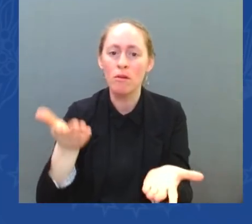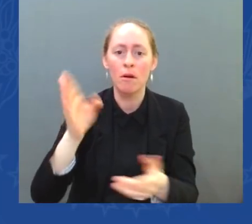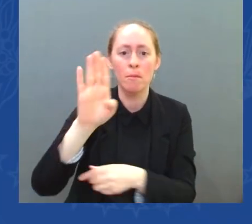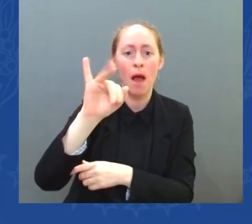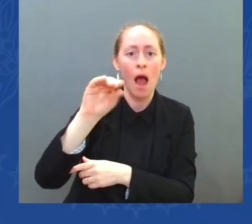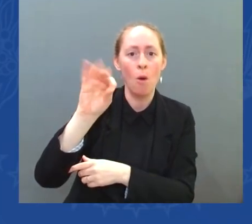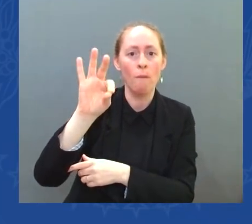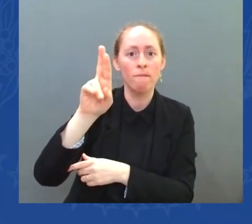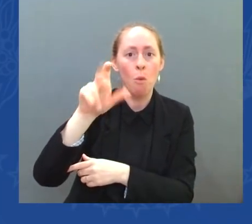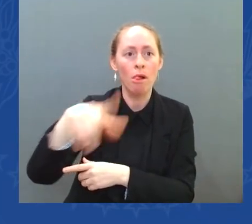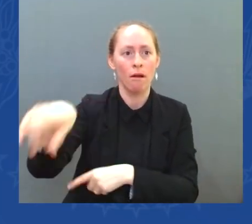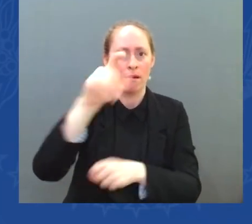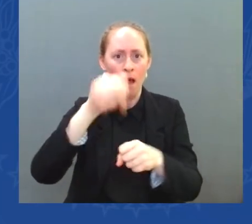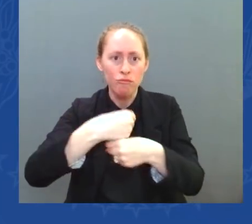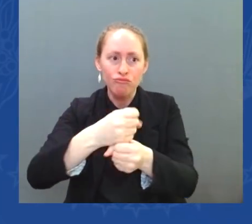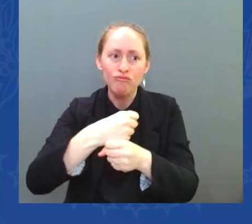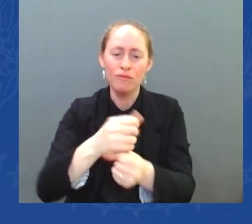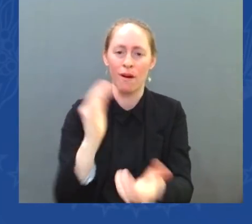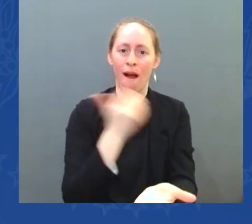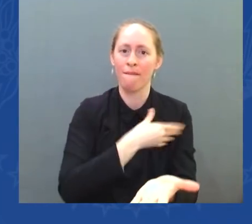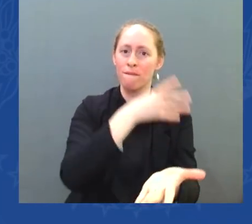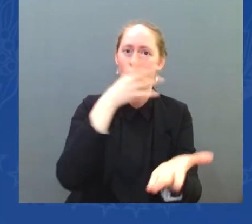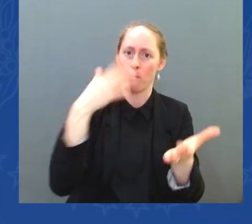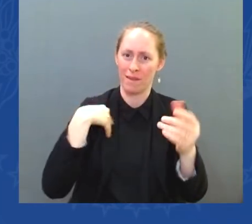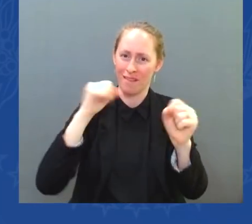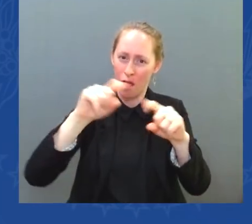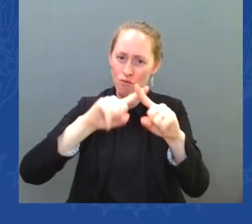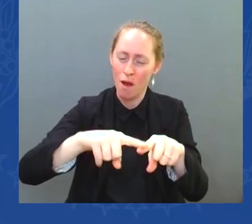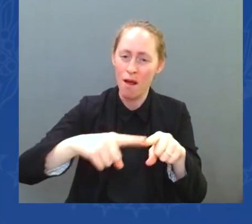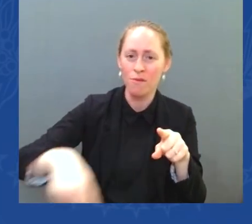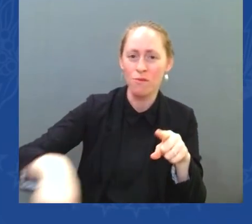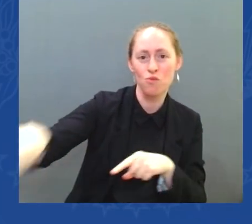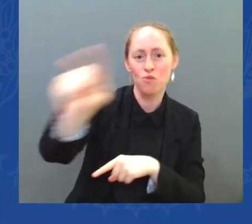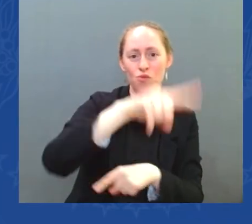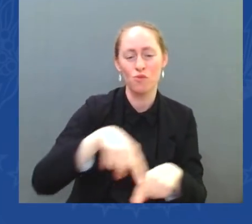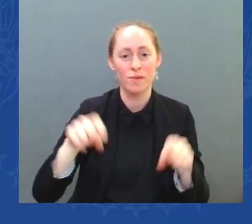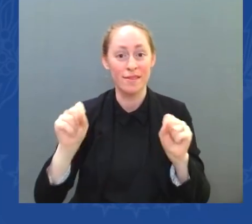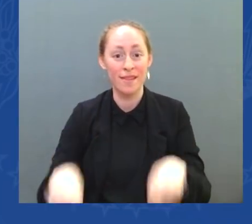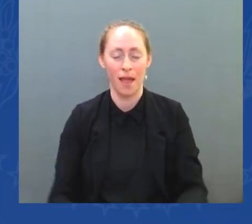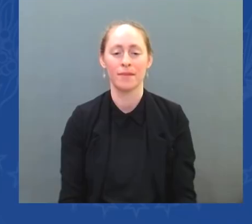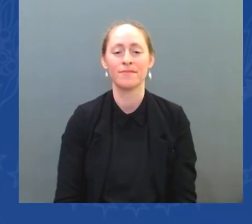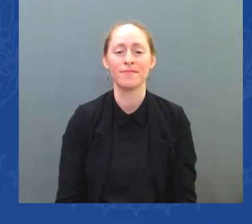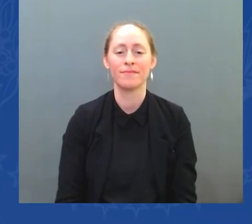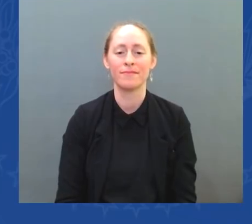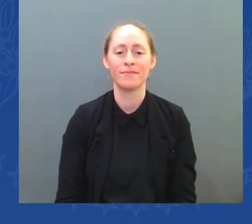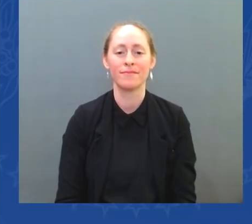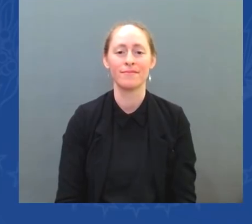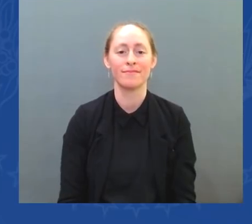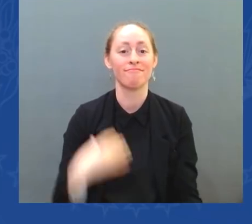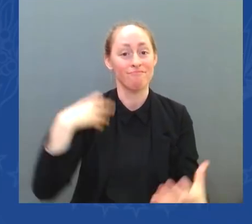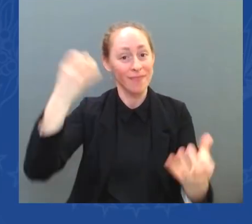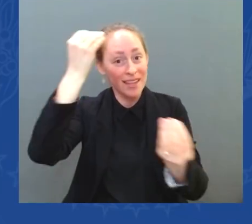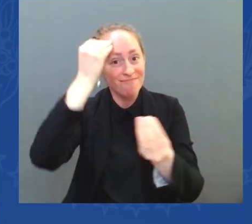and I don't think it's much of an announcement; it's already broken out pretty much the last 24 hours -- but the Environmental Protection Agency